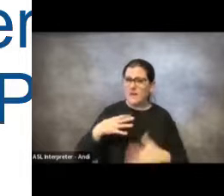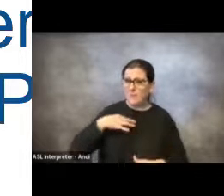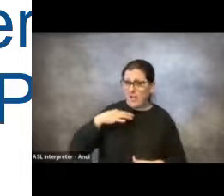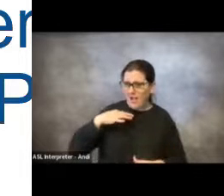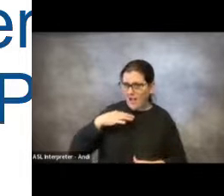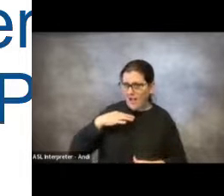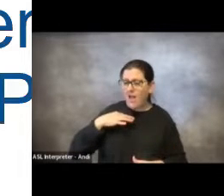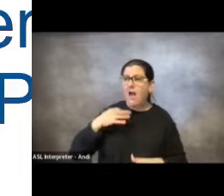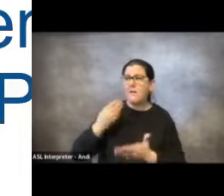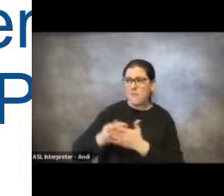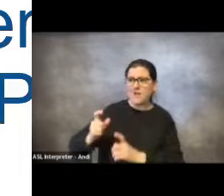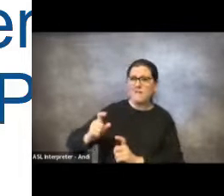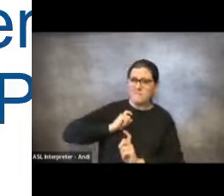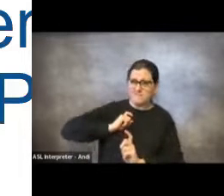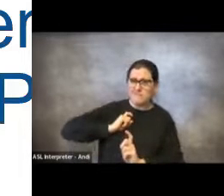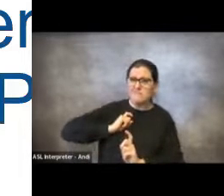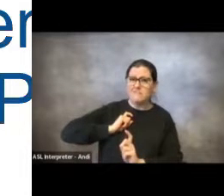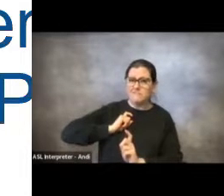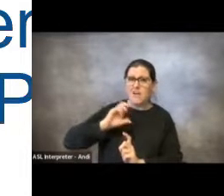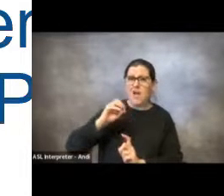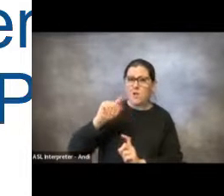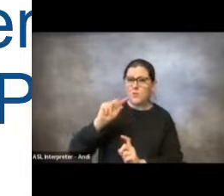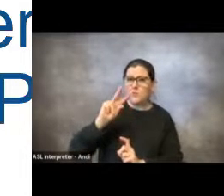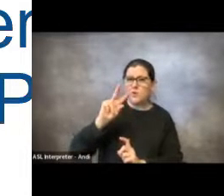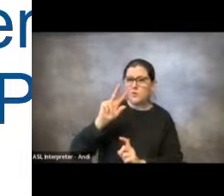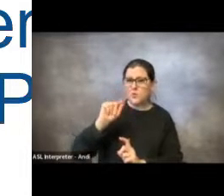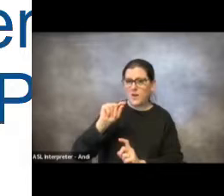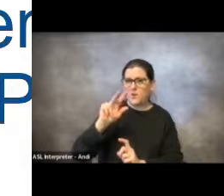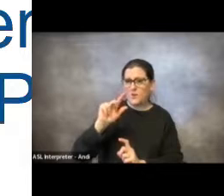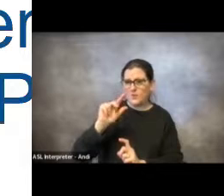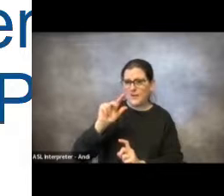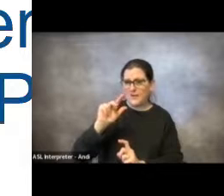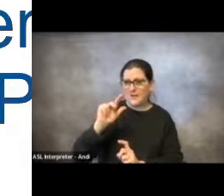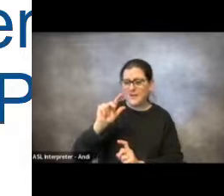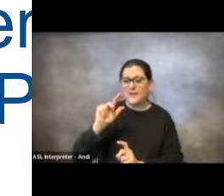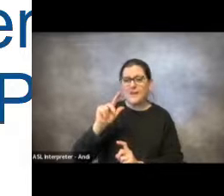awarded in October of 2023. So we're super brand new to this,